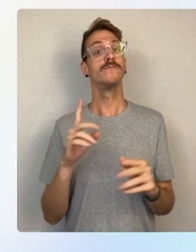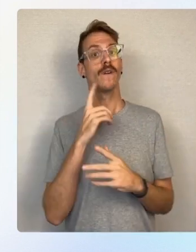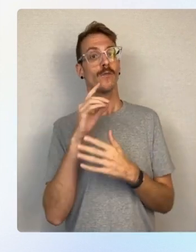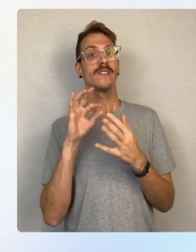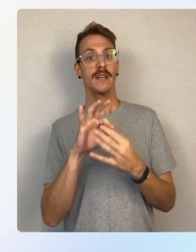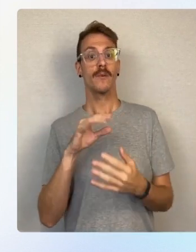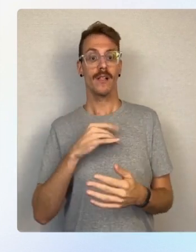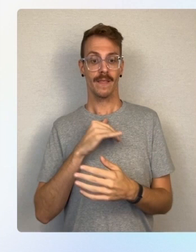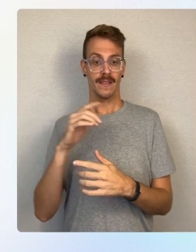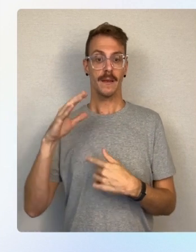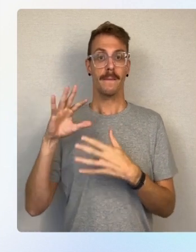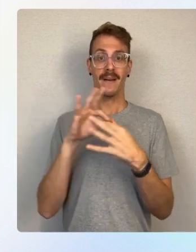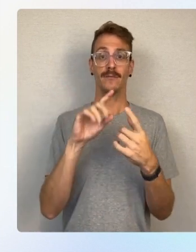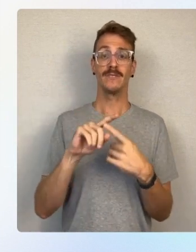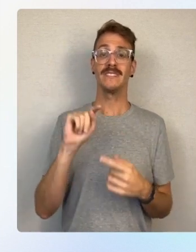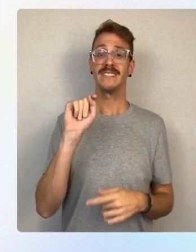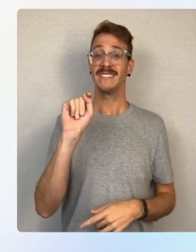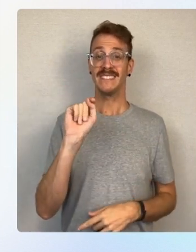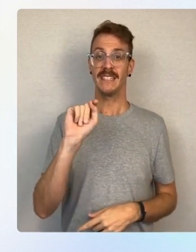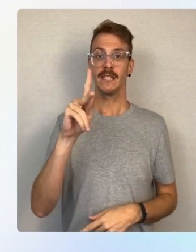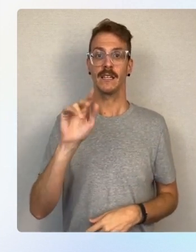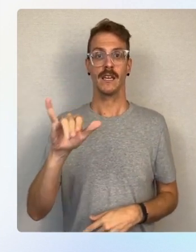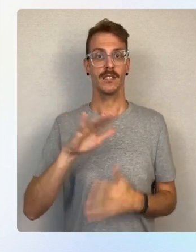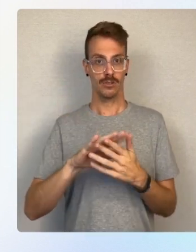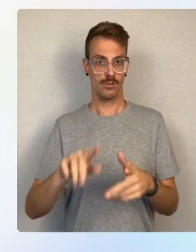As an example, let's bind the T key to activate voice commands.